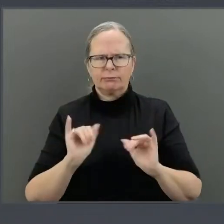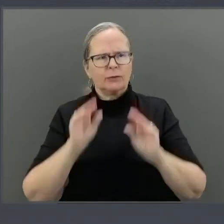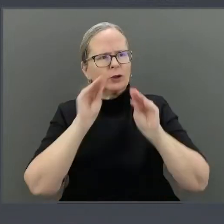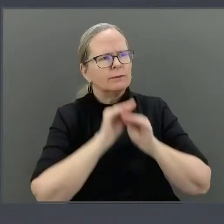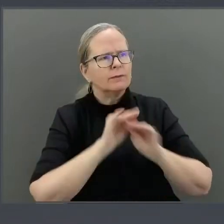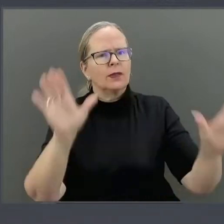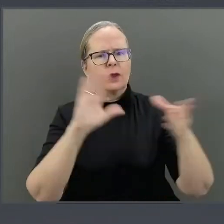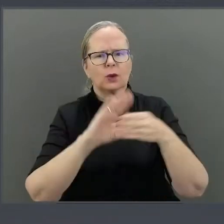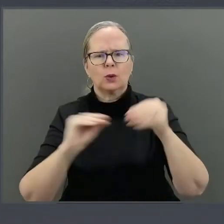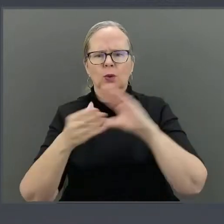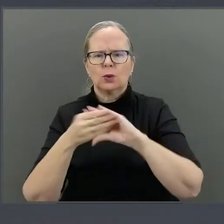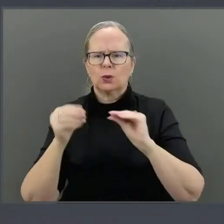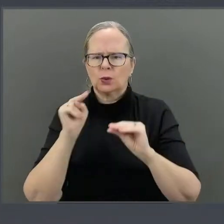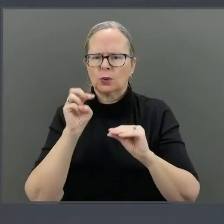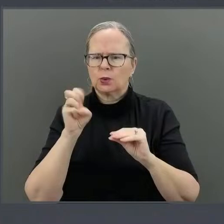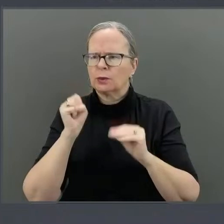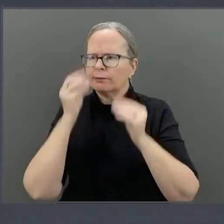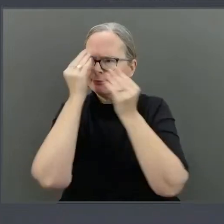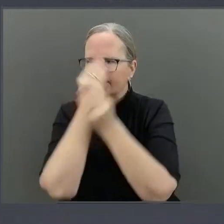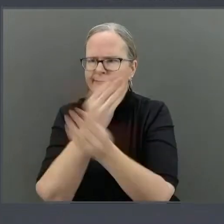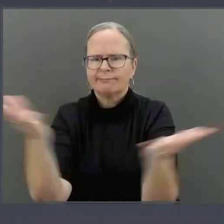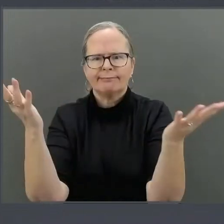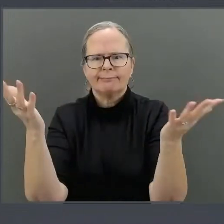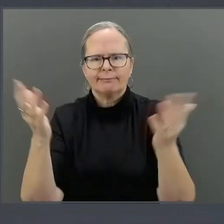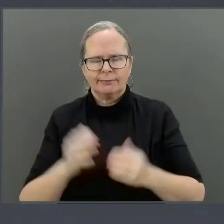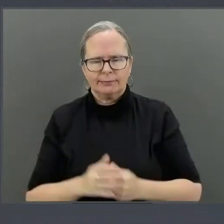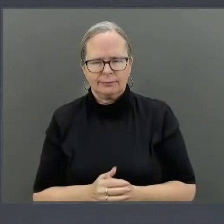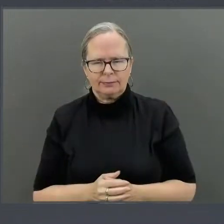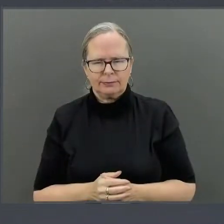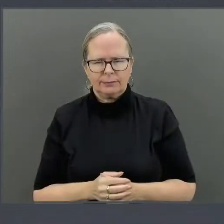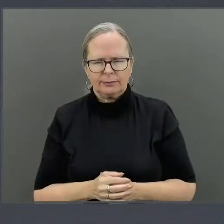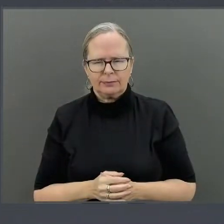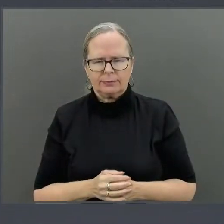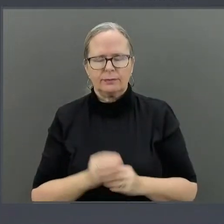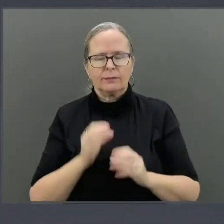being sandblasted and coated and we'll hear more details about the site and repair from